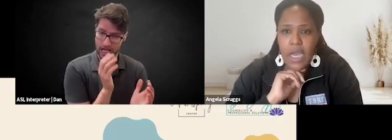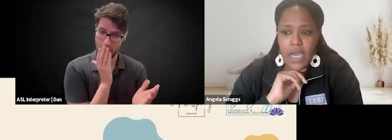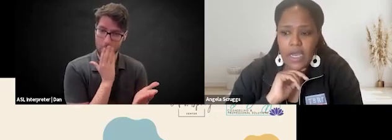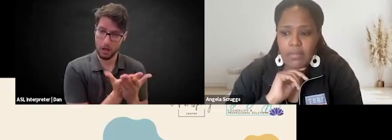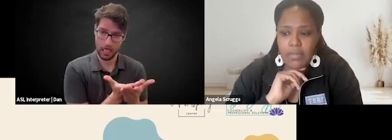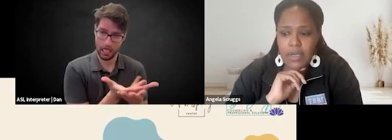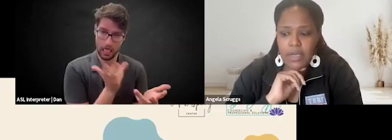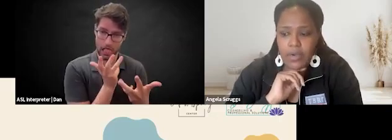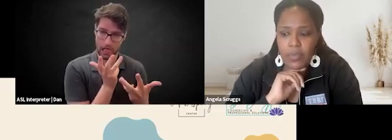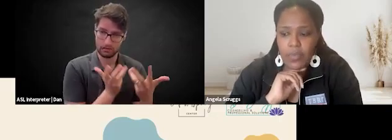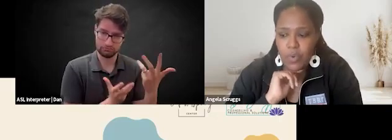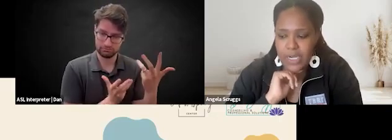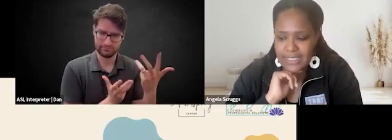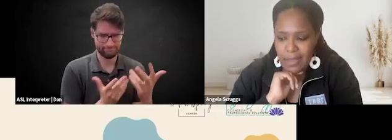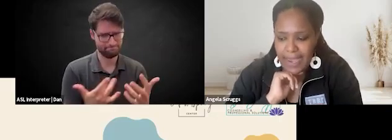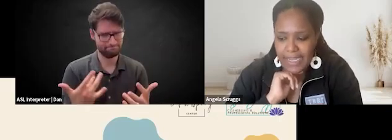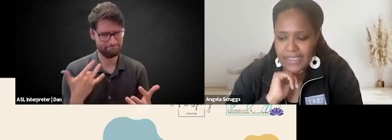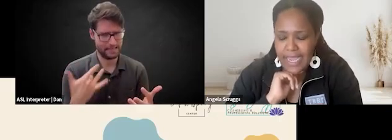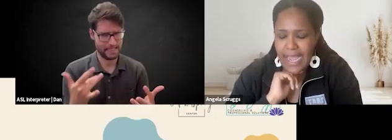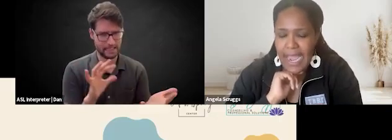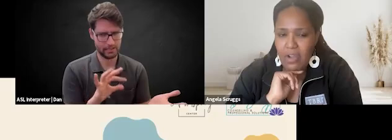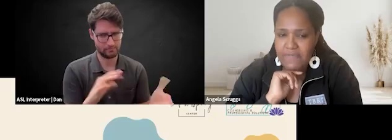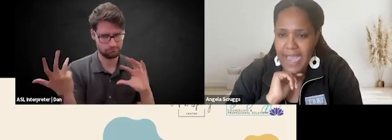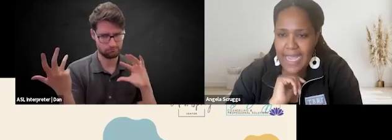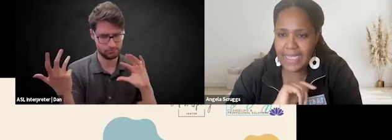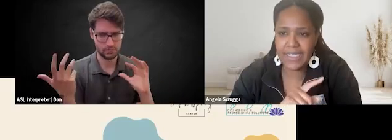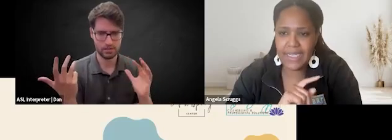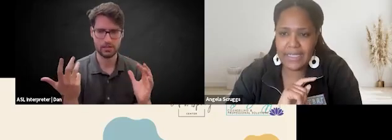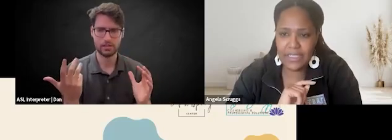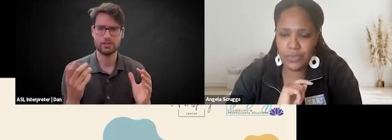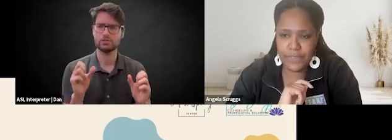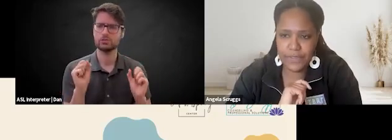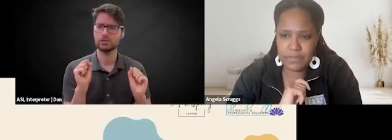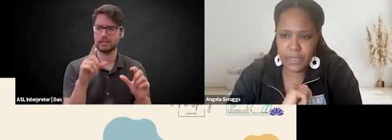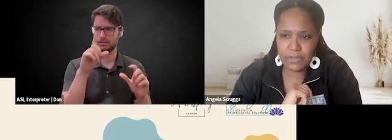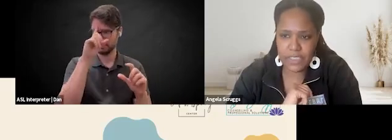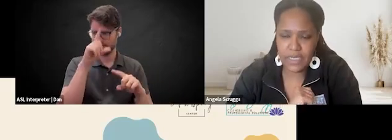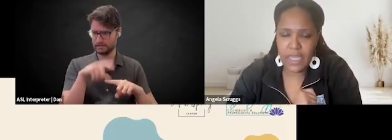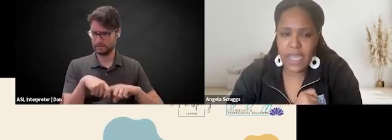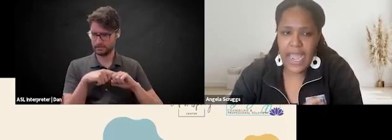um... we wanna step back and say, "How have I connected with this person?"